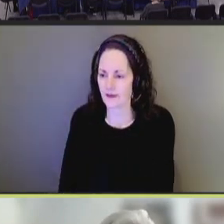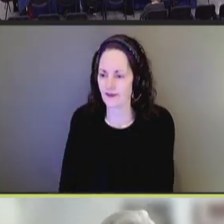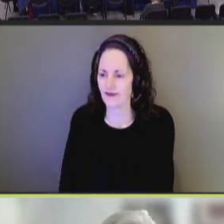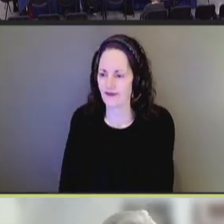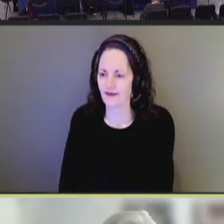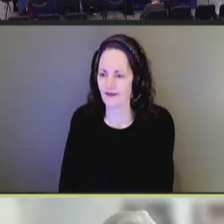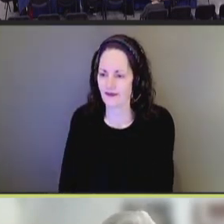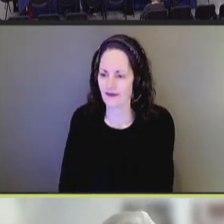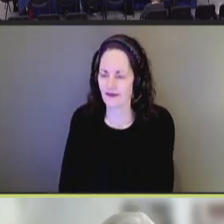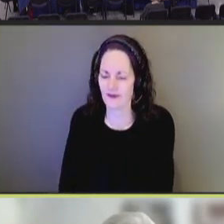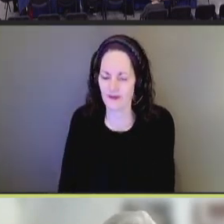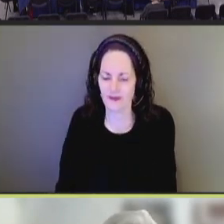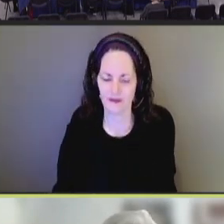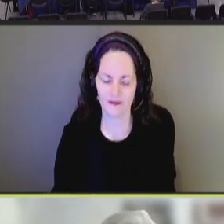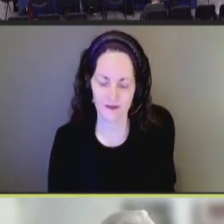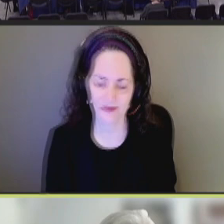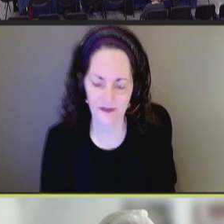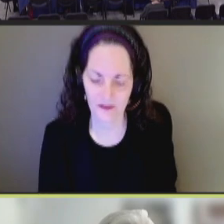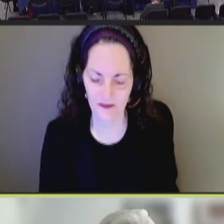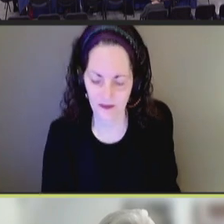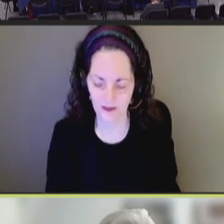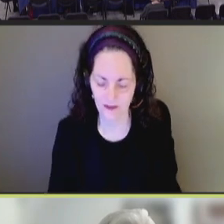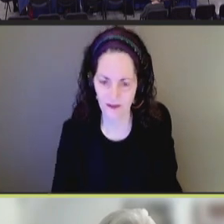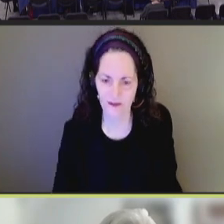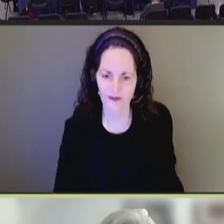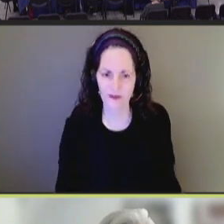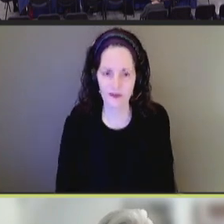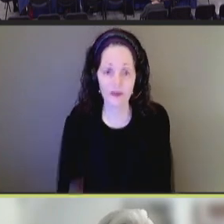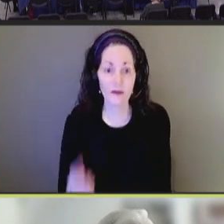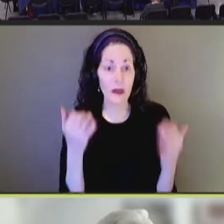So, now, I just want to spend a few minutes talking about our vision for